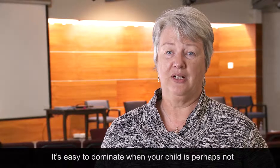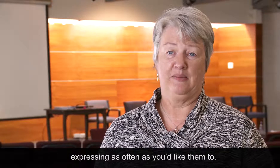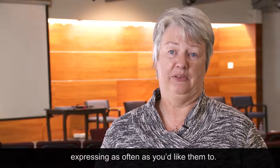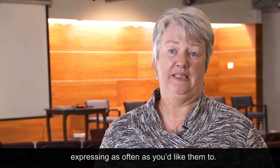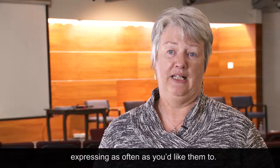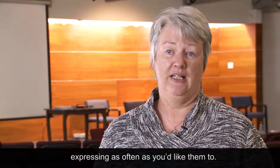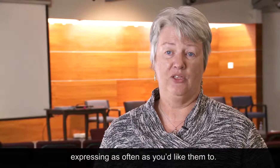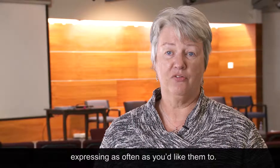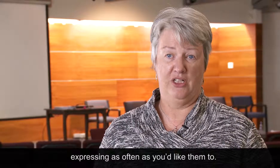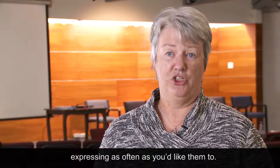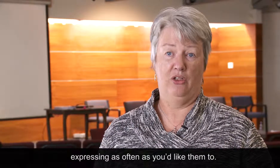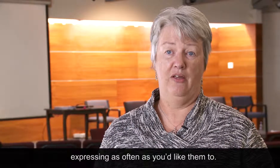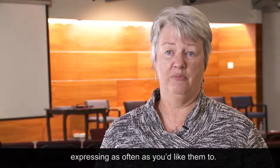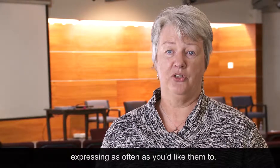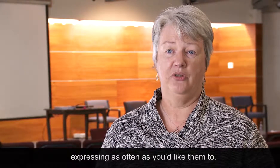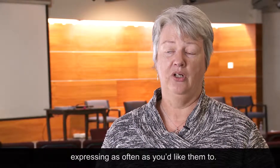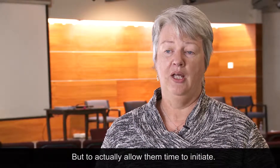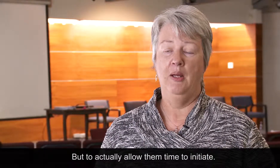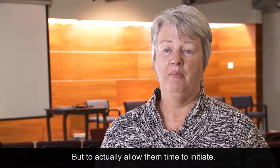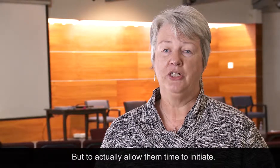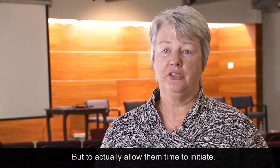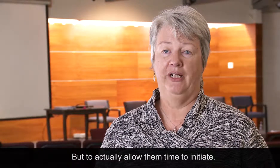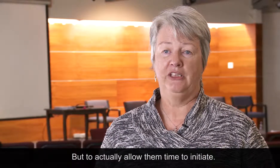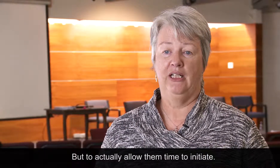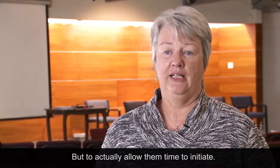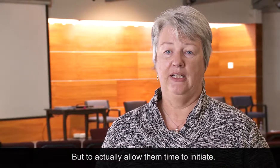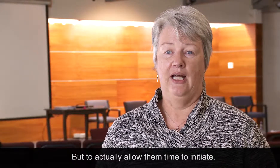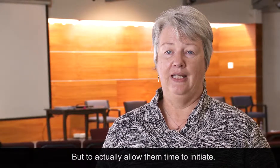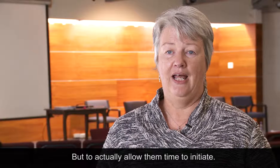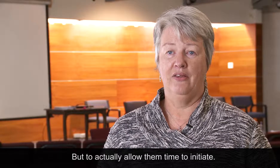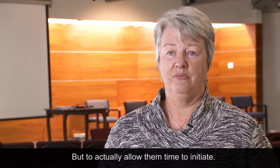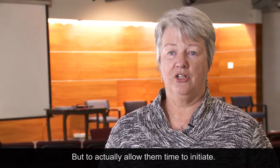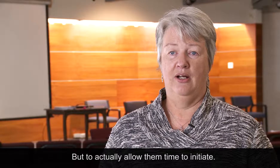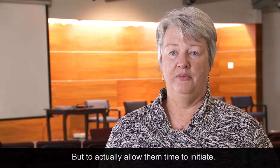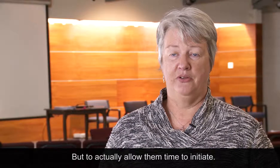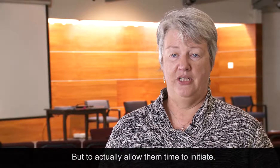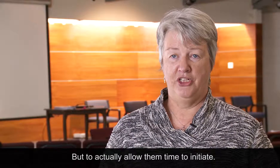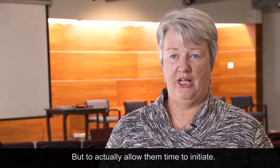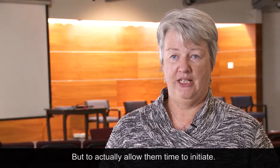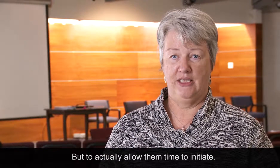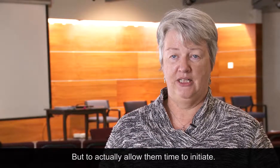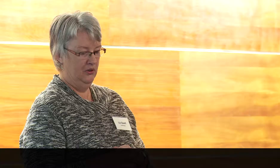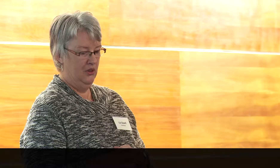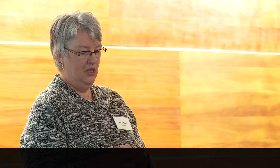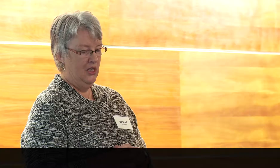expressing as often as you’d like them to. But to actually allow them time to initiate. Presentation by Elizabeth continued.